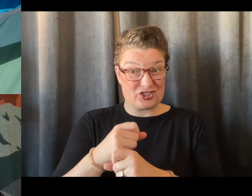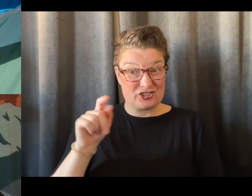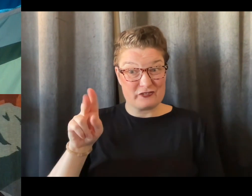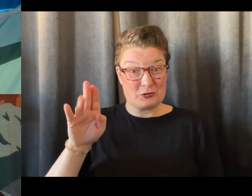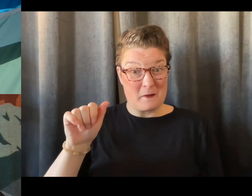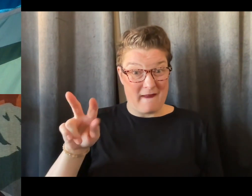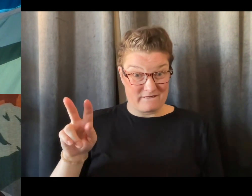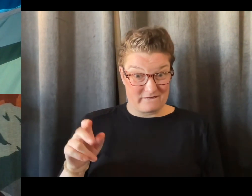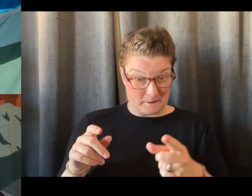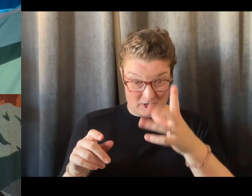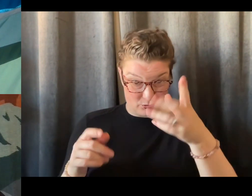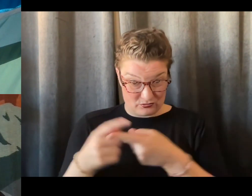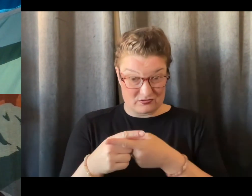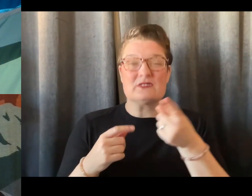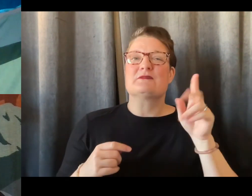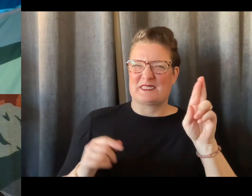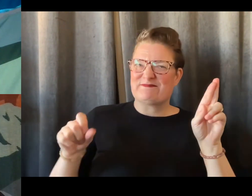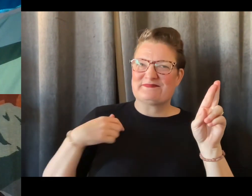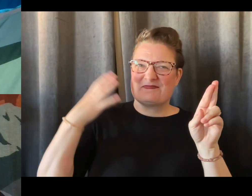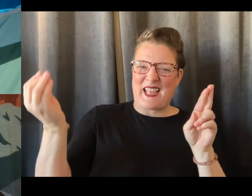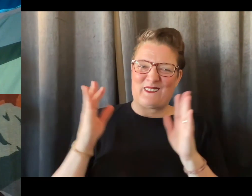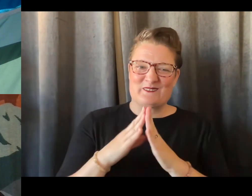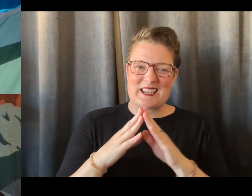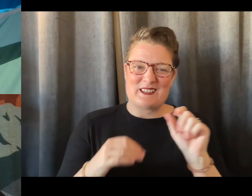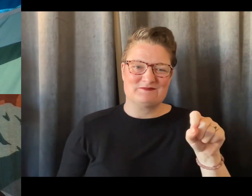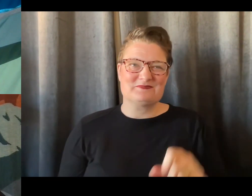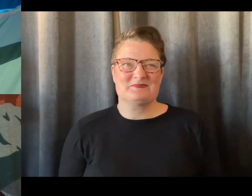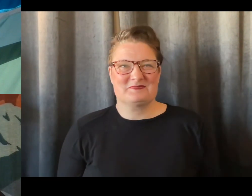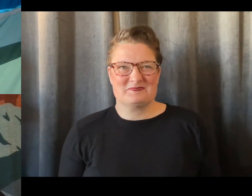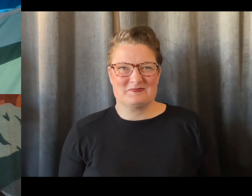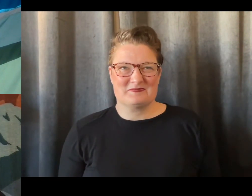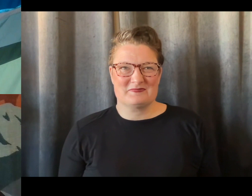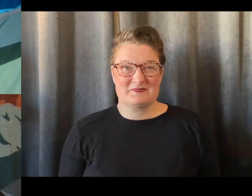Rebekah: Yeah. Nomy: Okay. Okay. Well. Rebekah: You can, you should do one though.